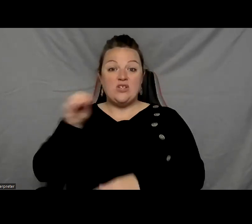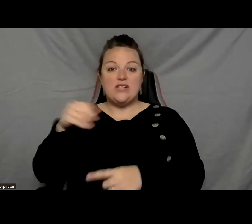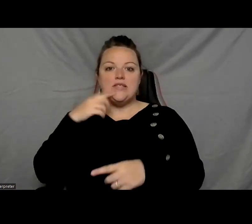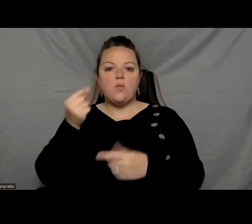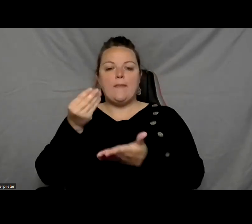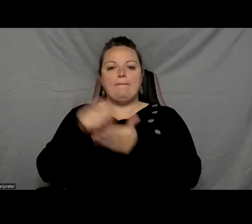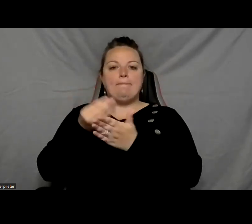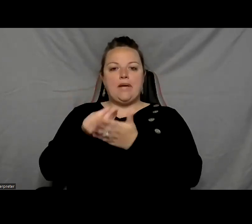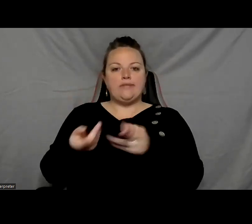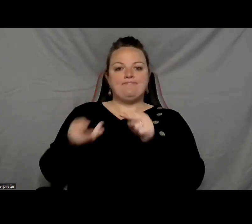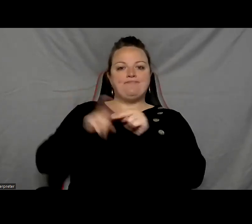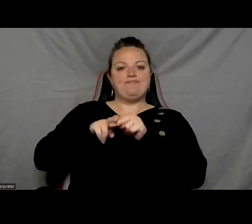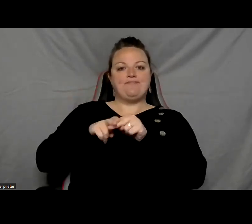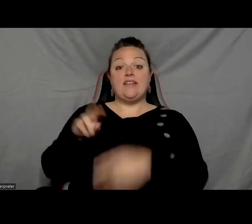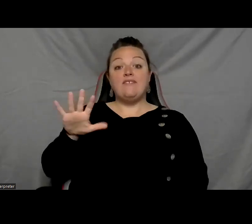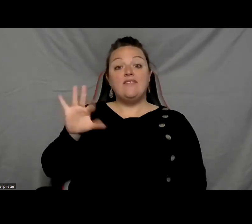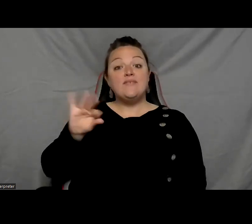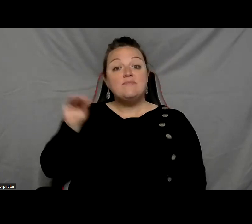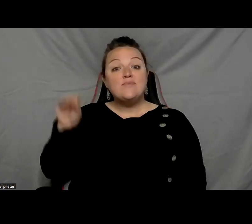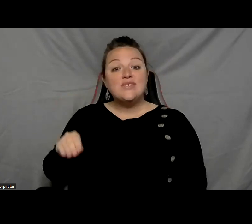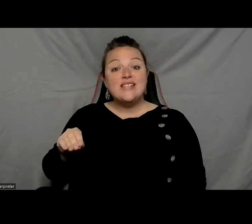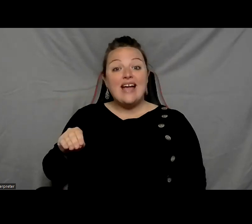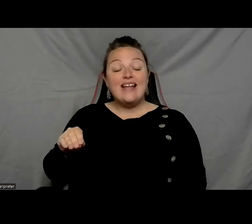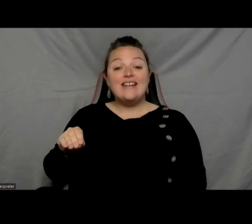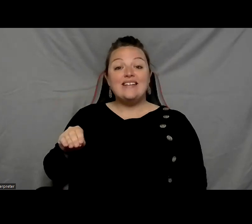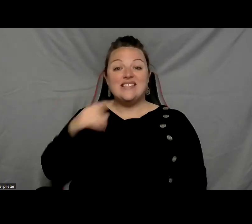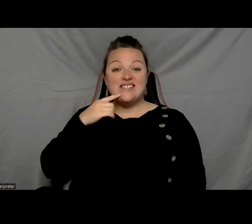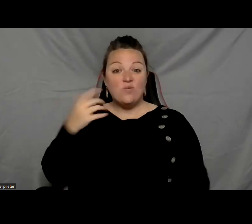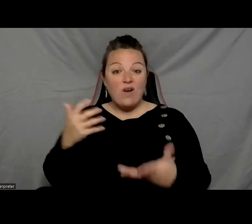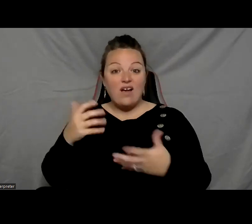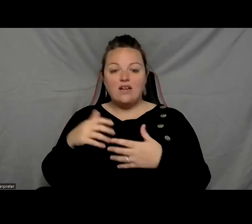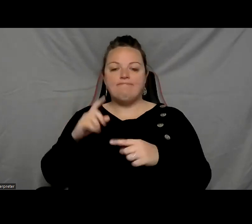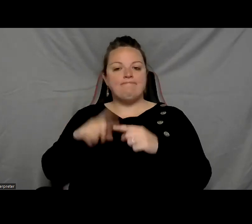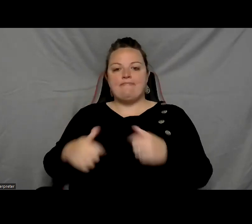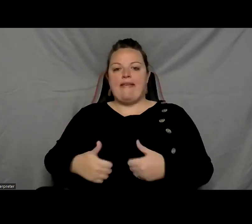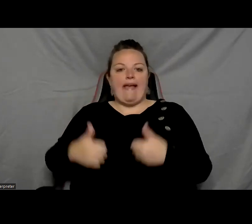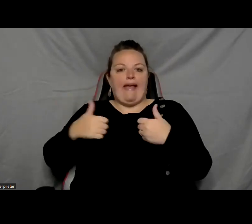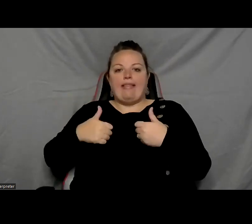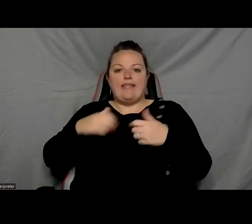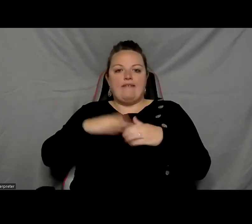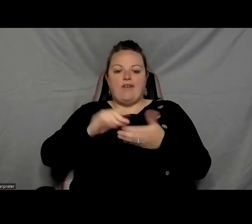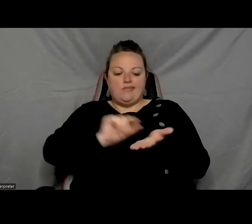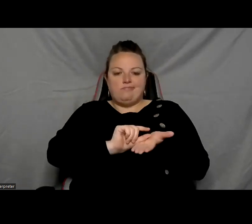and 59% of people polled said they cannot live on their current salaries. We have to